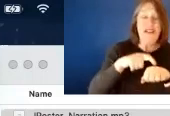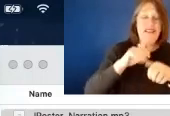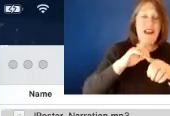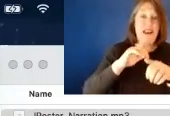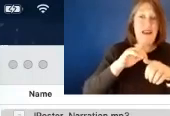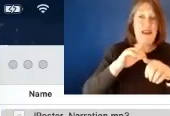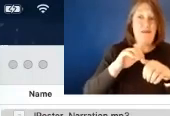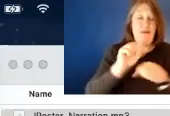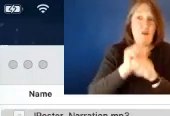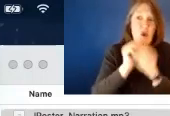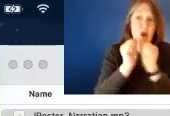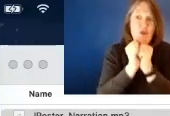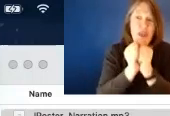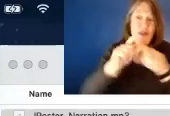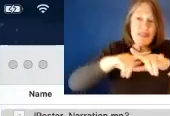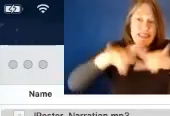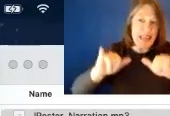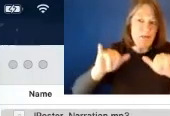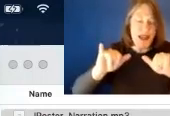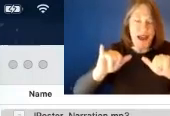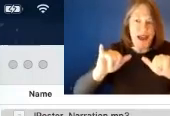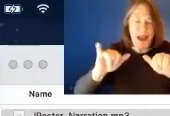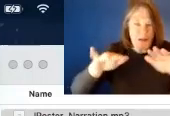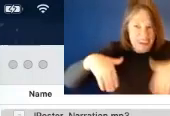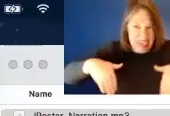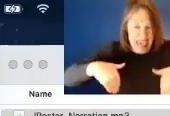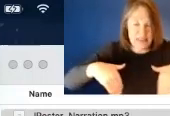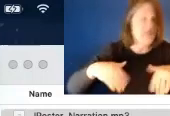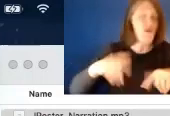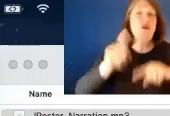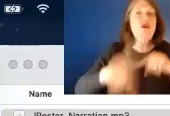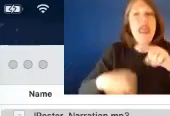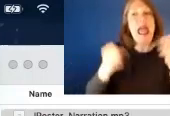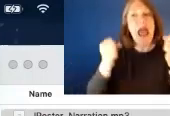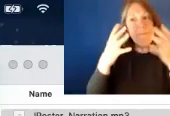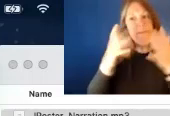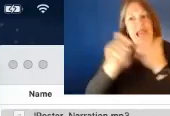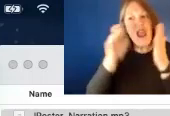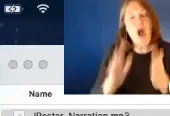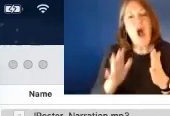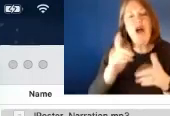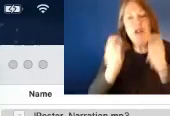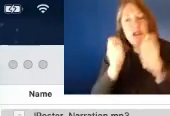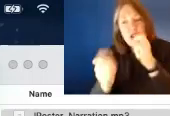07:22:35 So you cannot have multiple authors editing at the same time.